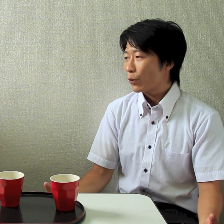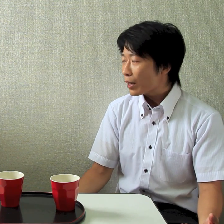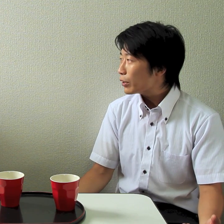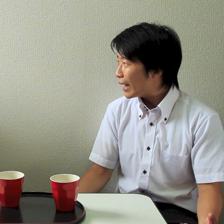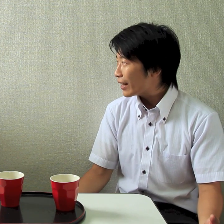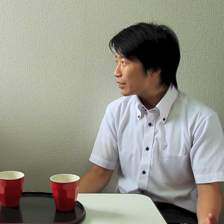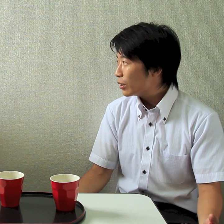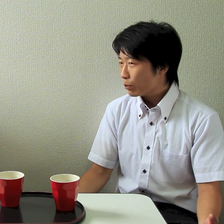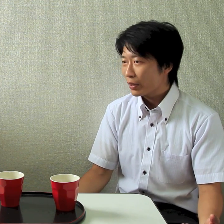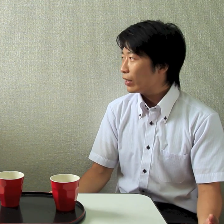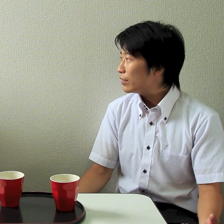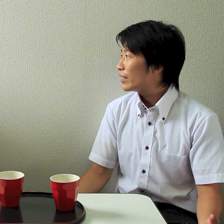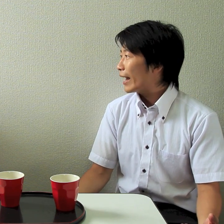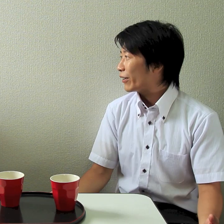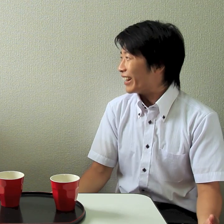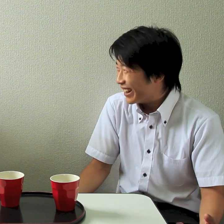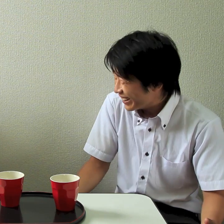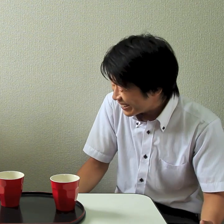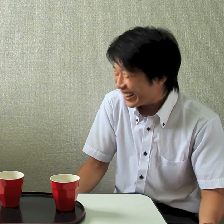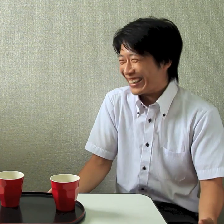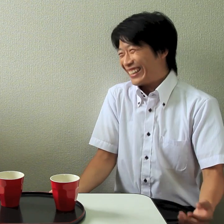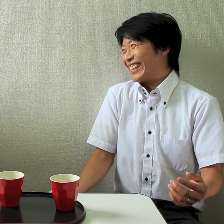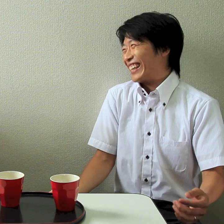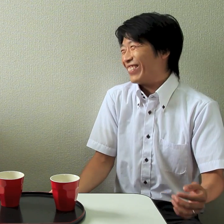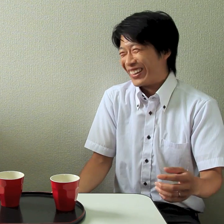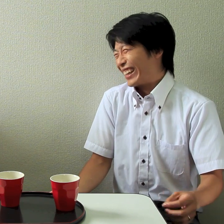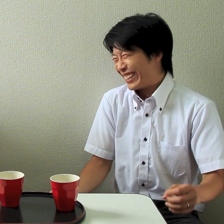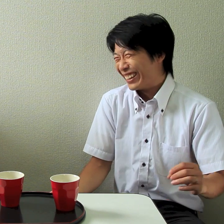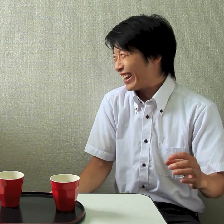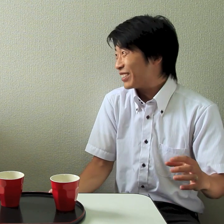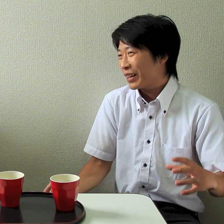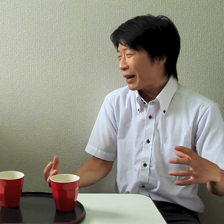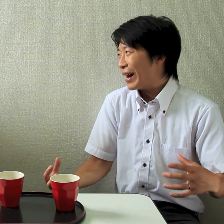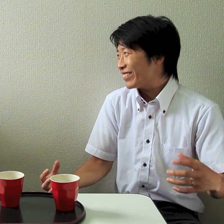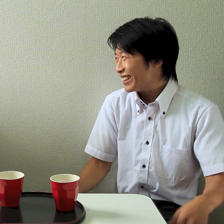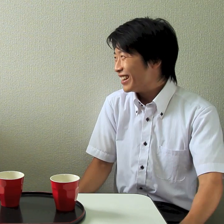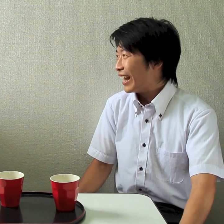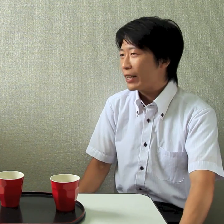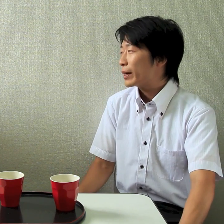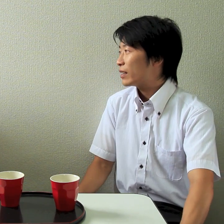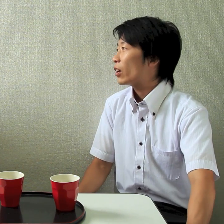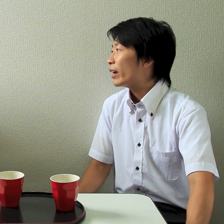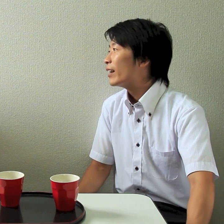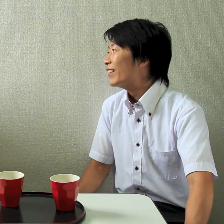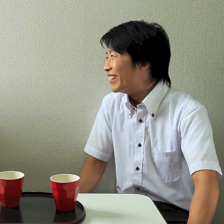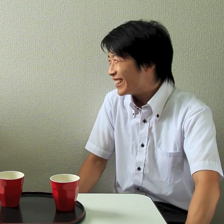I would say, they want to relax but they're easy to get angry. And easy to get into a battle. And nobody says sorry.